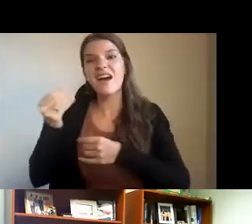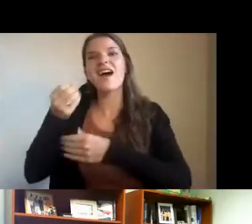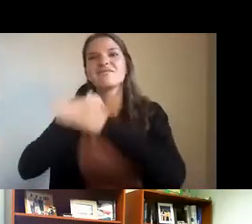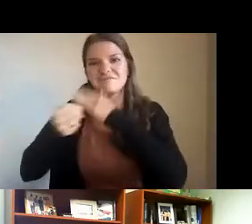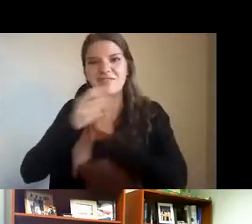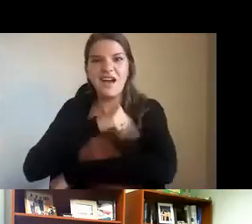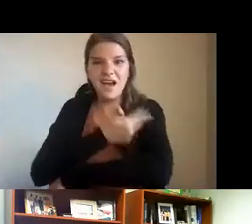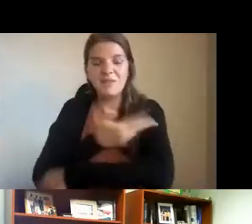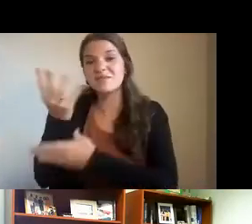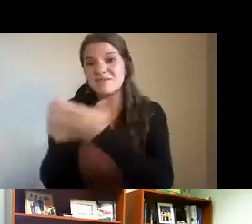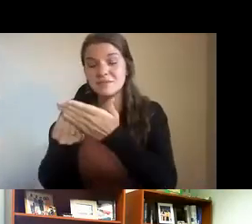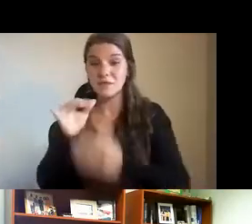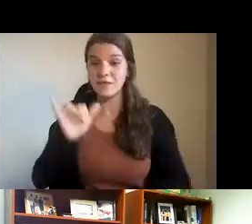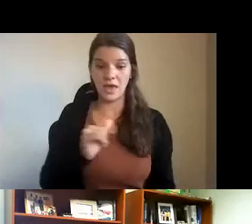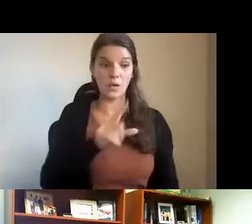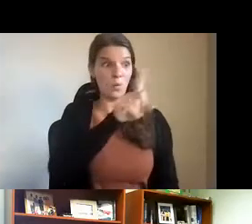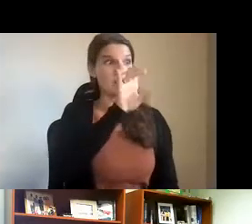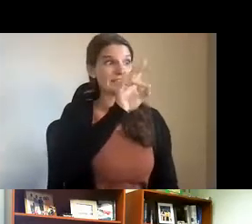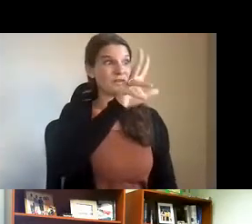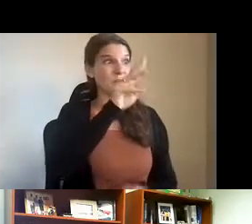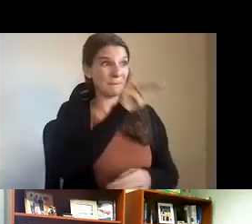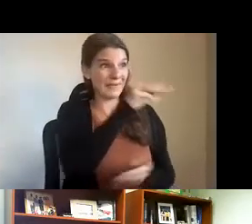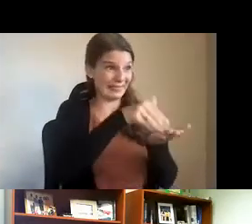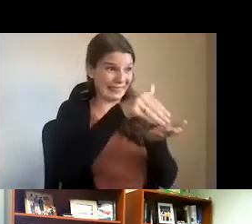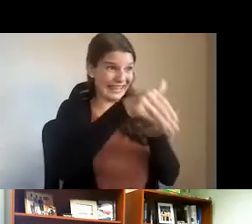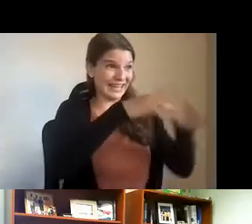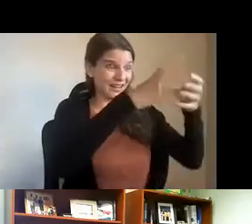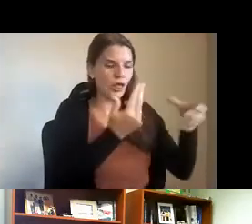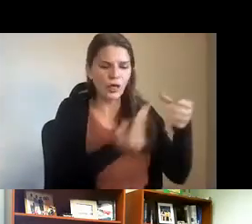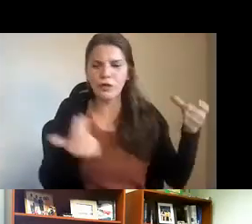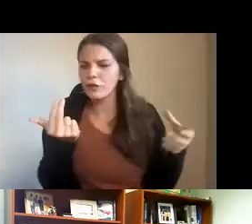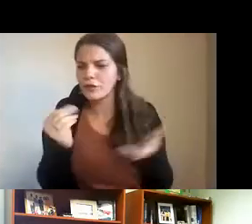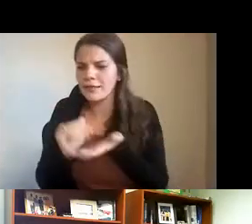13,000 out of 173 million? So the vaccines are doing what they're supposed to do. They're